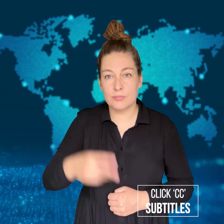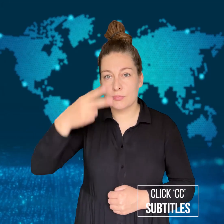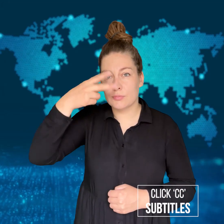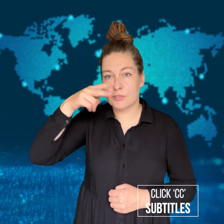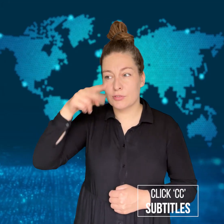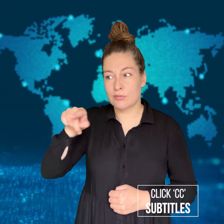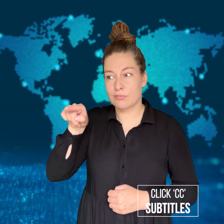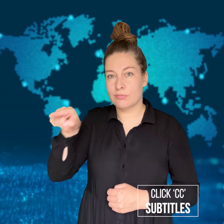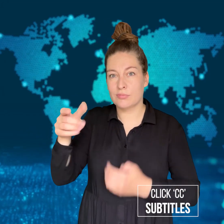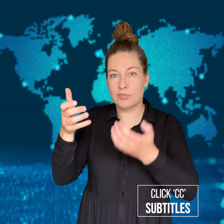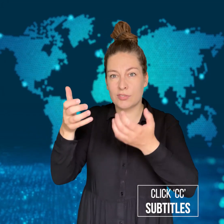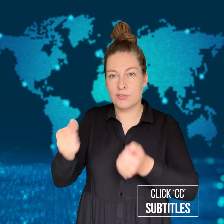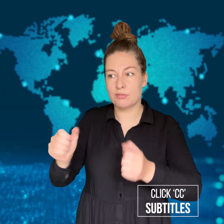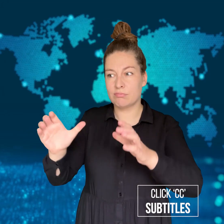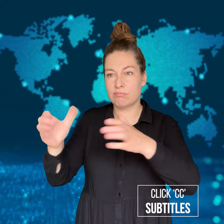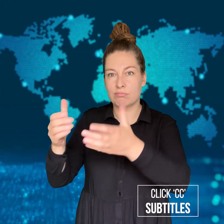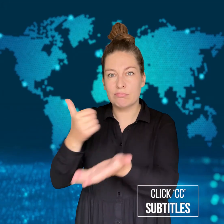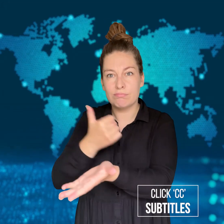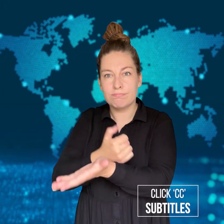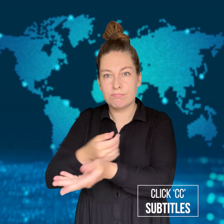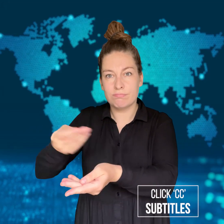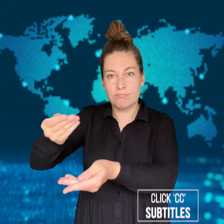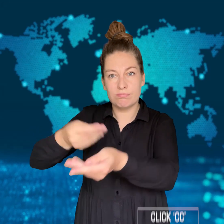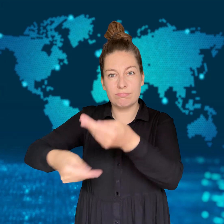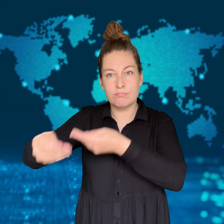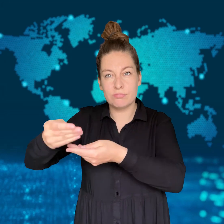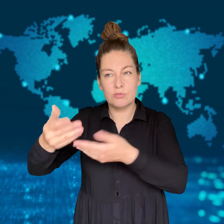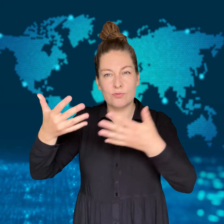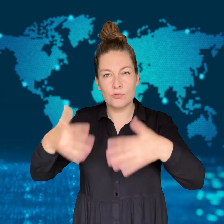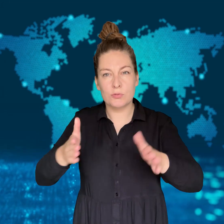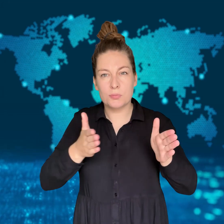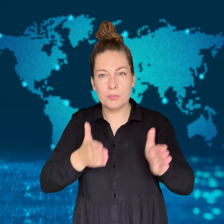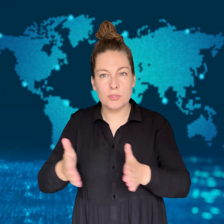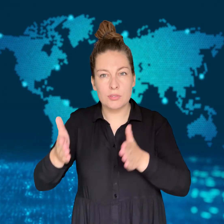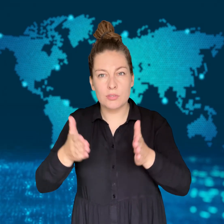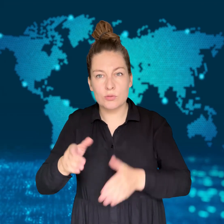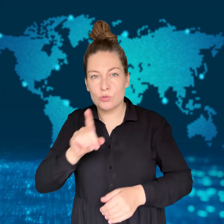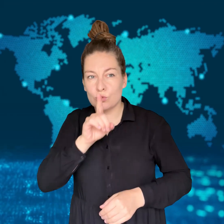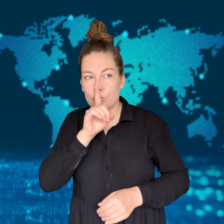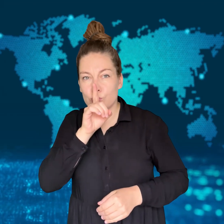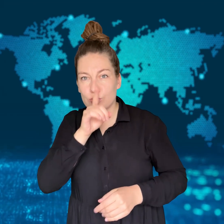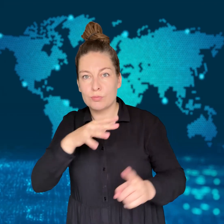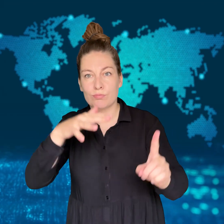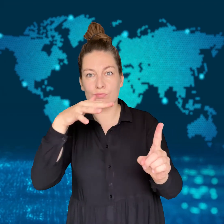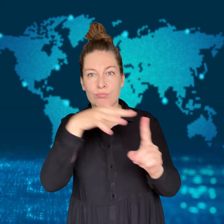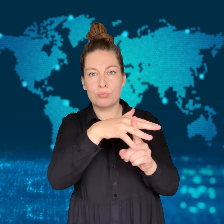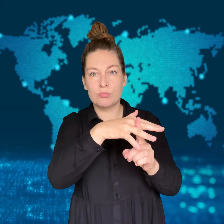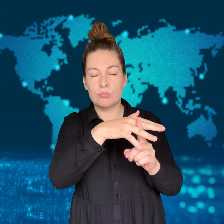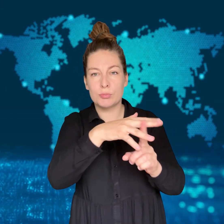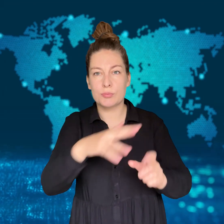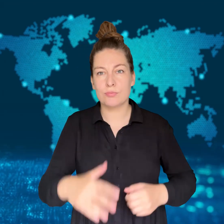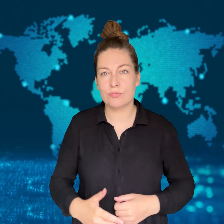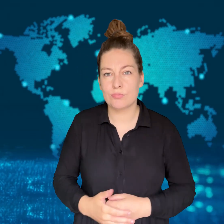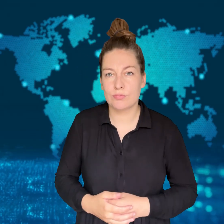Drug cartels ambush